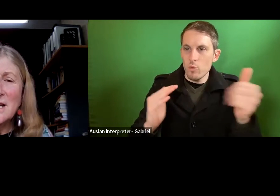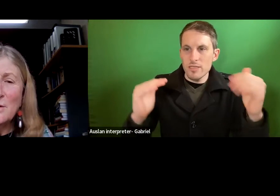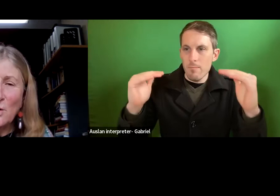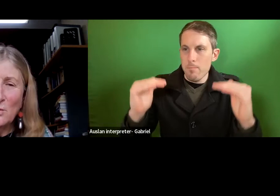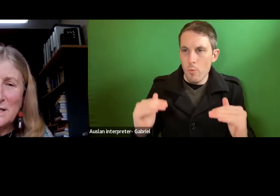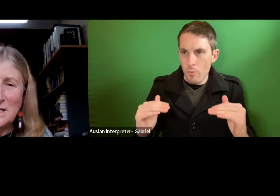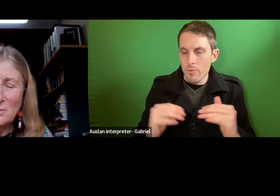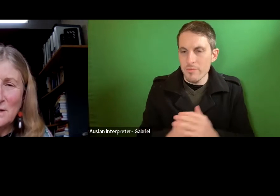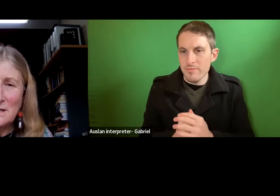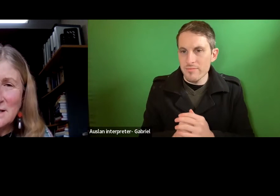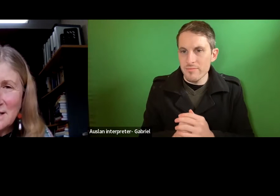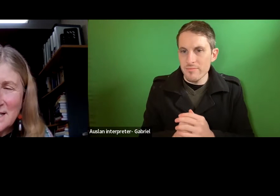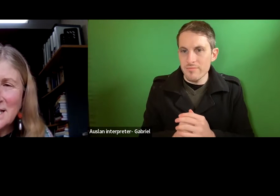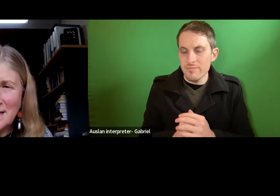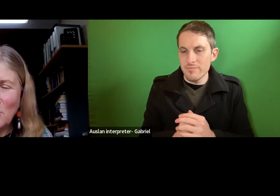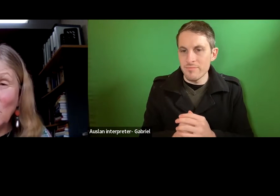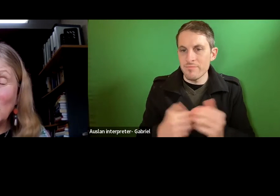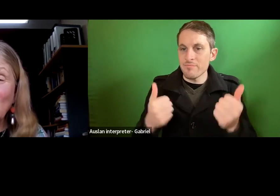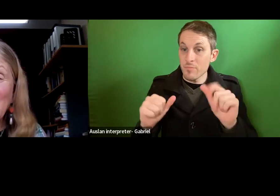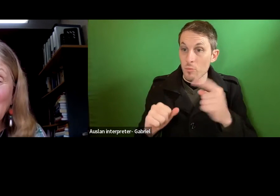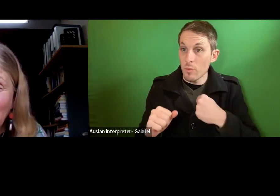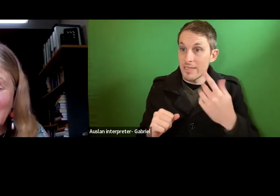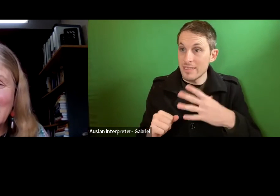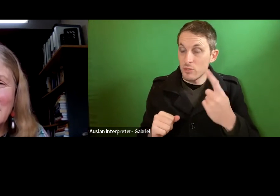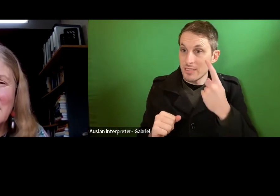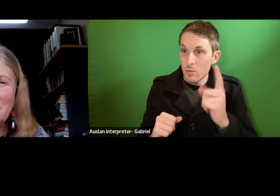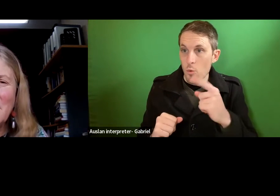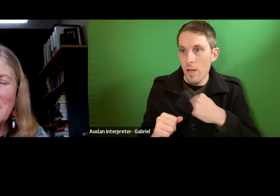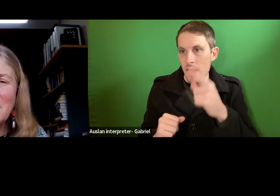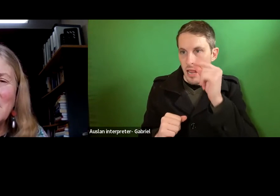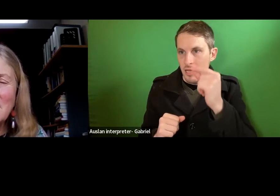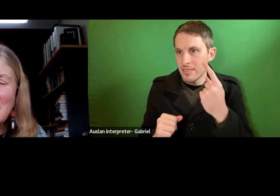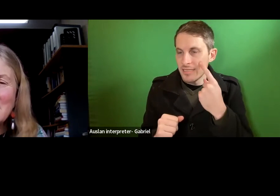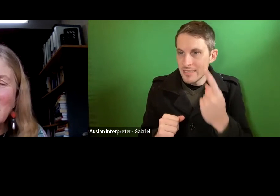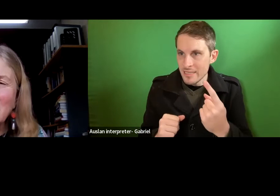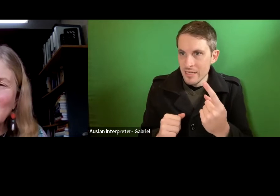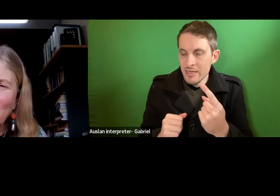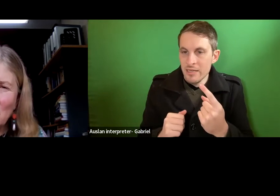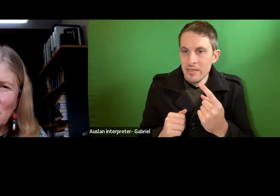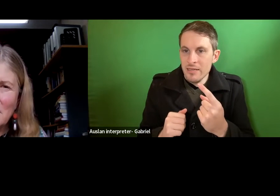some of what we need to be seeing or what we are likely to see are these kinds of issues